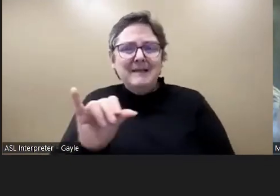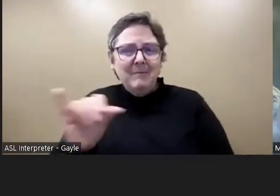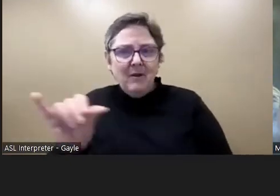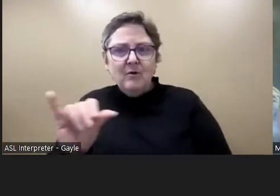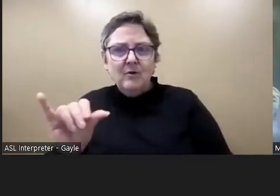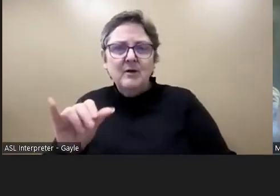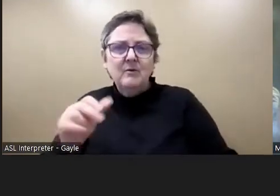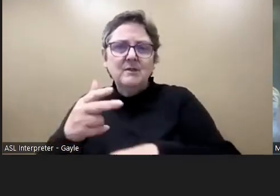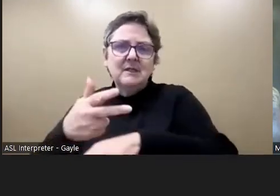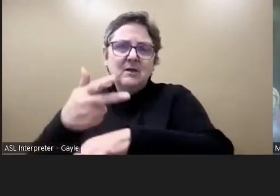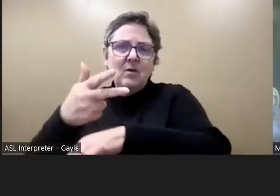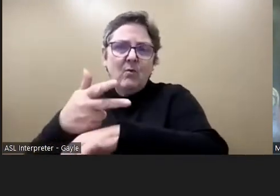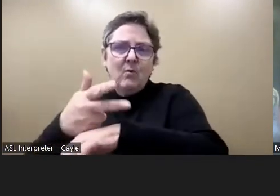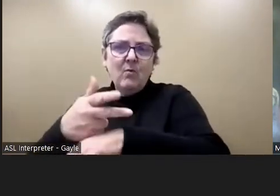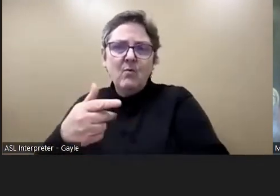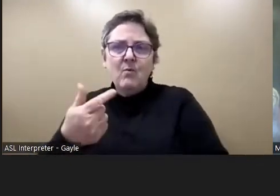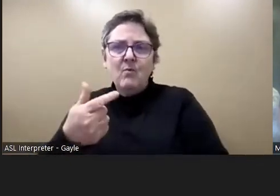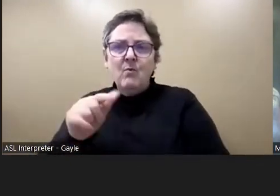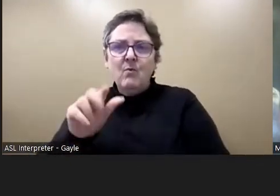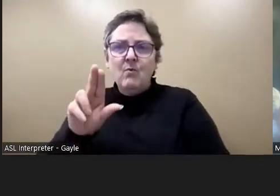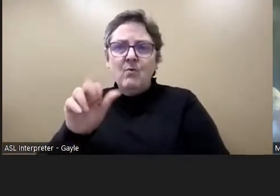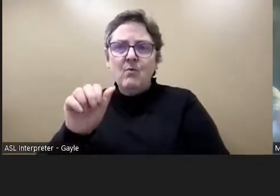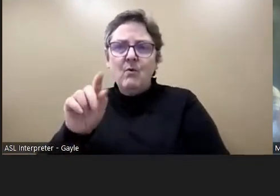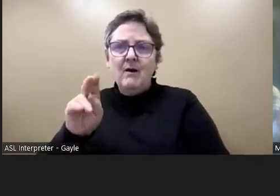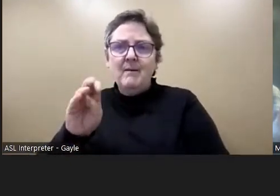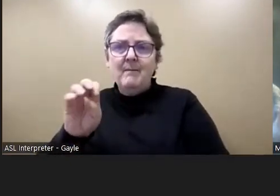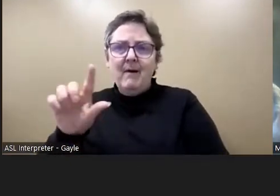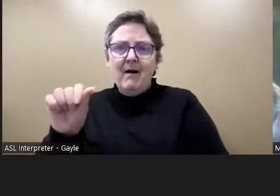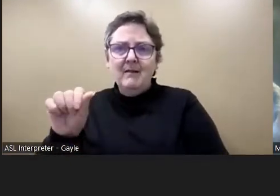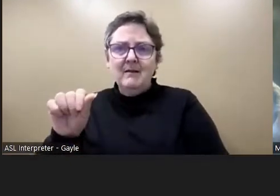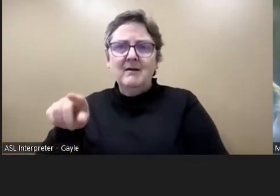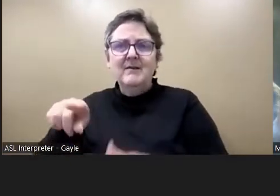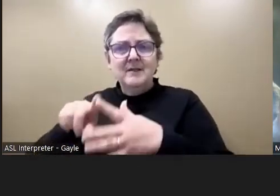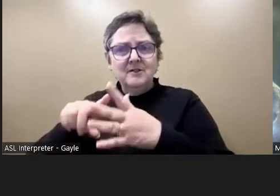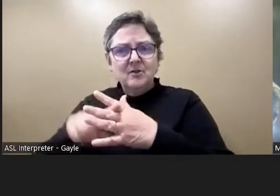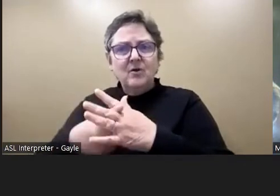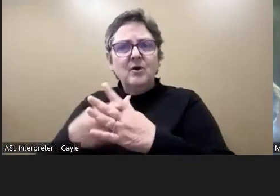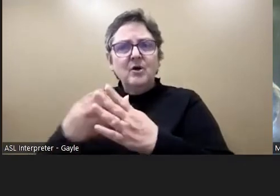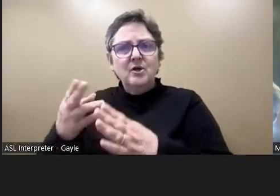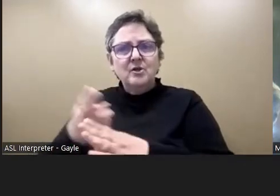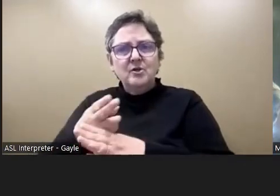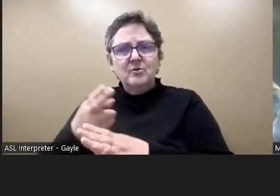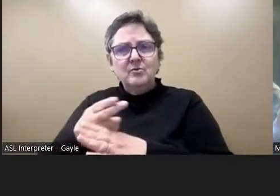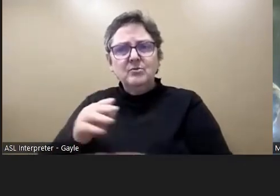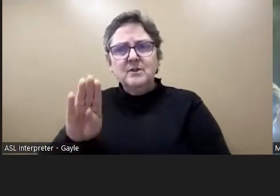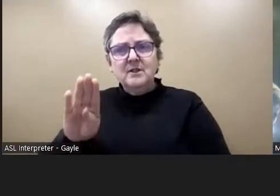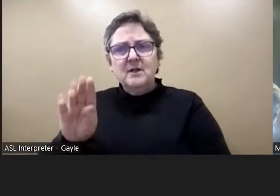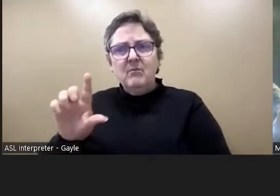they had begun using Bloom and digital books. And during the pandemic,